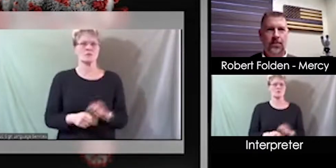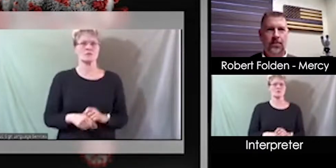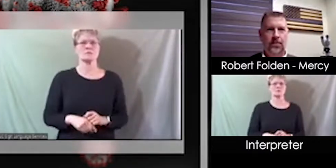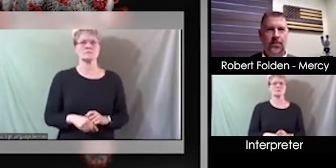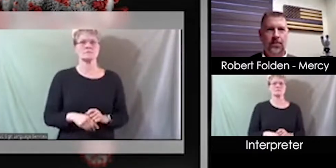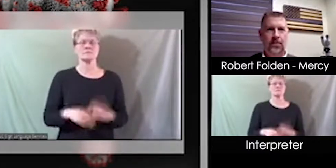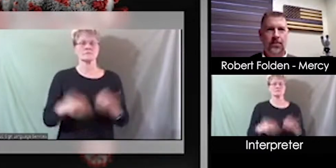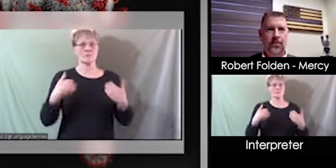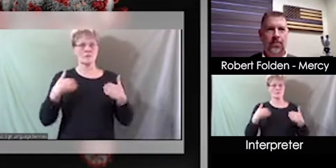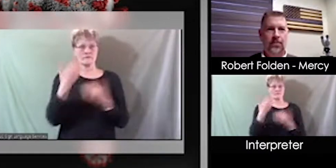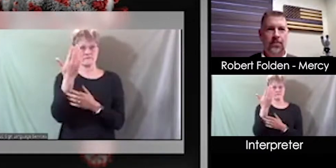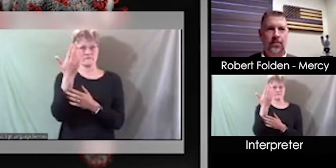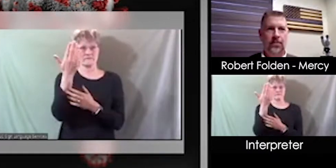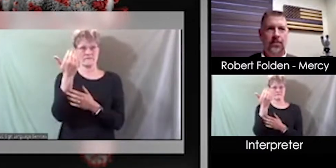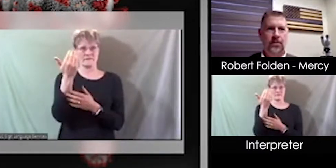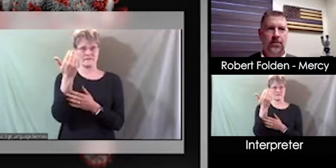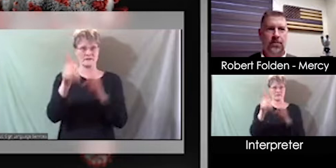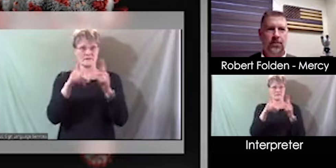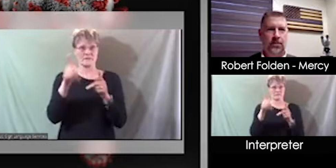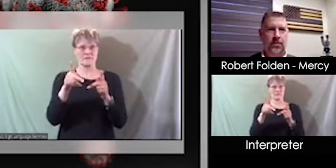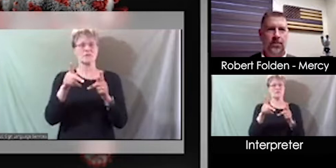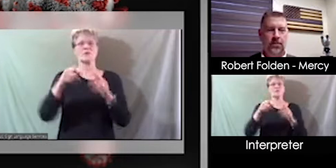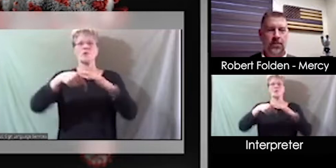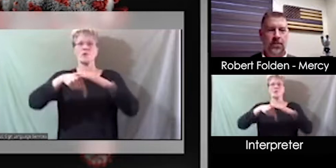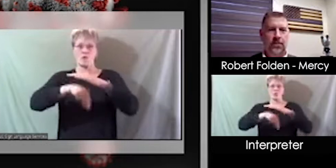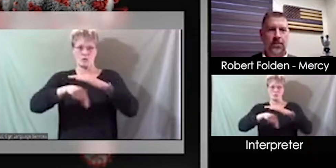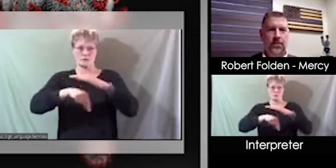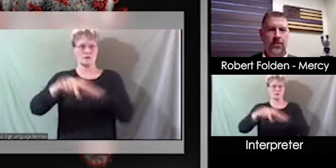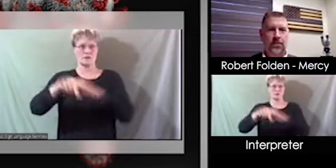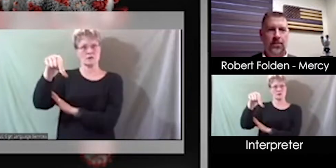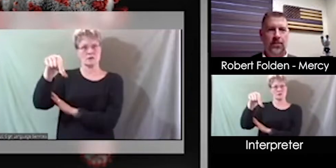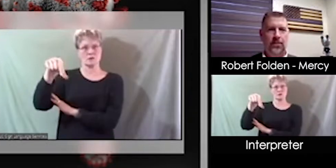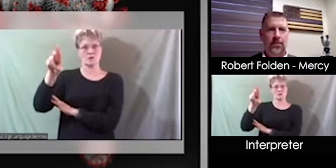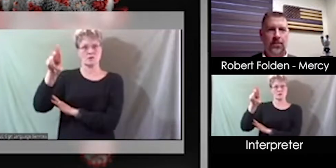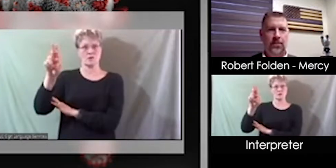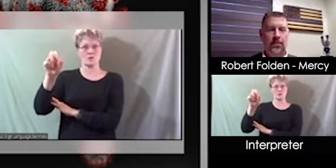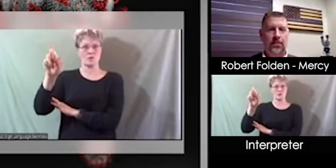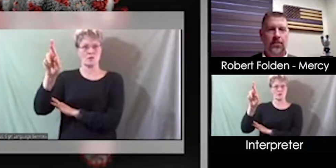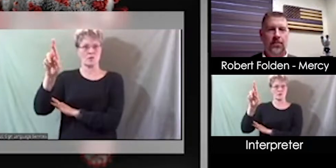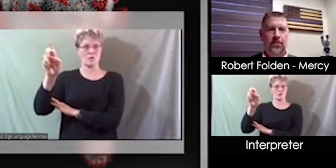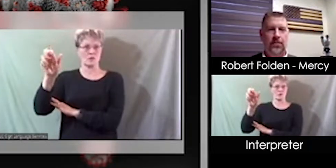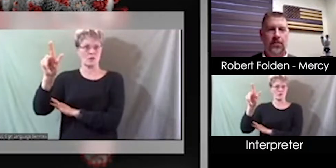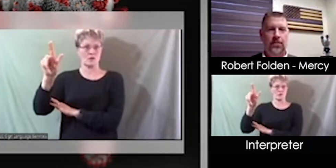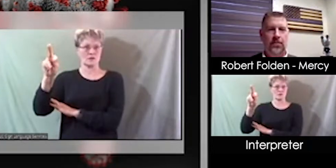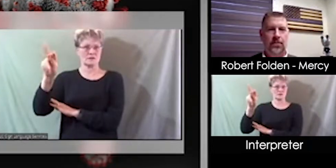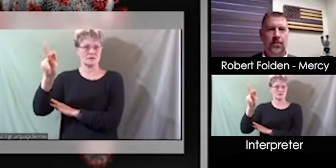under Health Officer quarantine orders. And at this point we will open up to